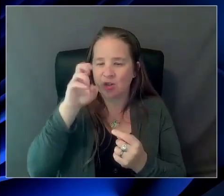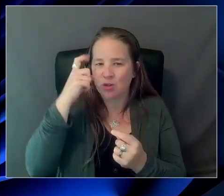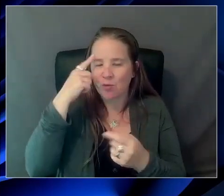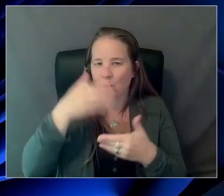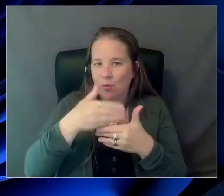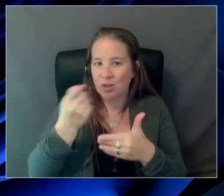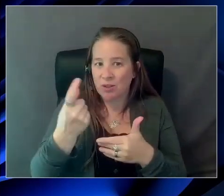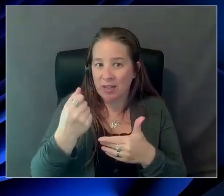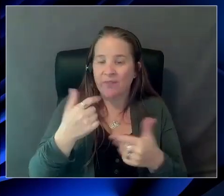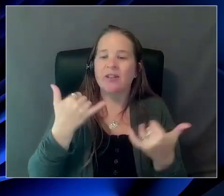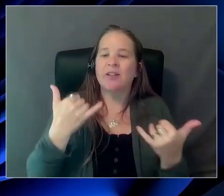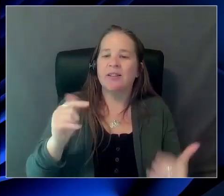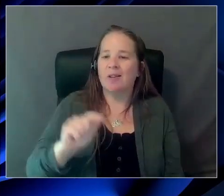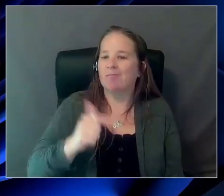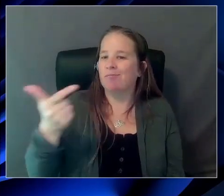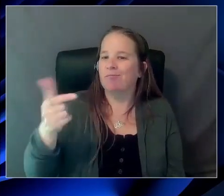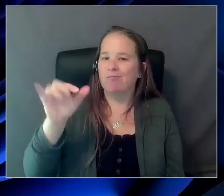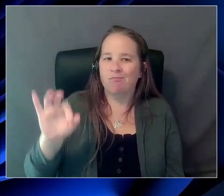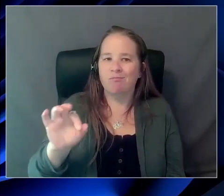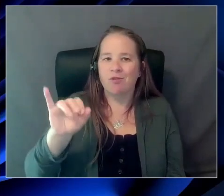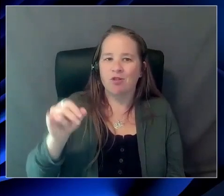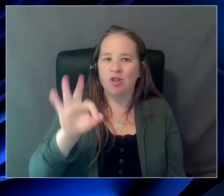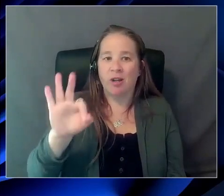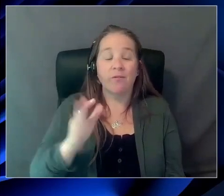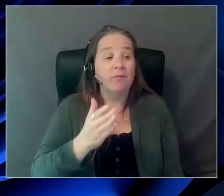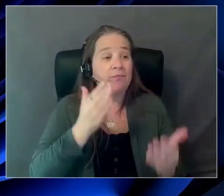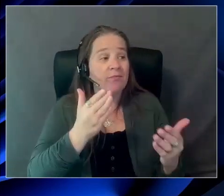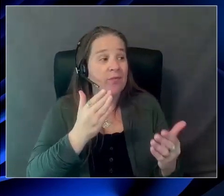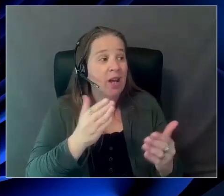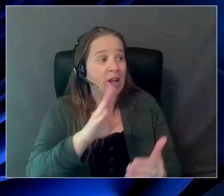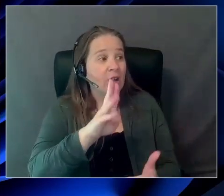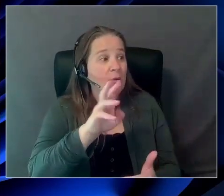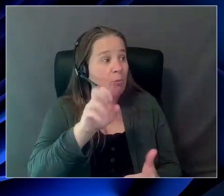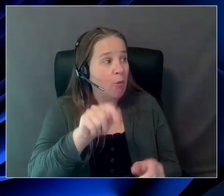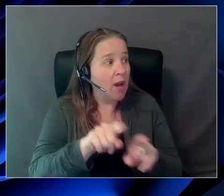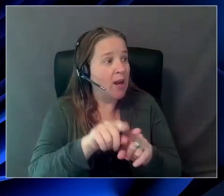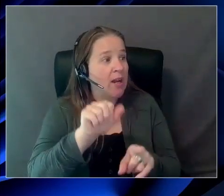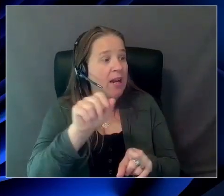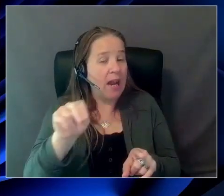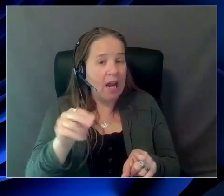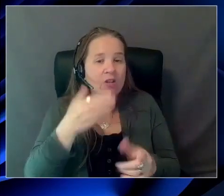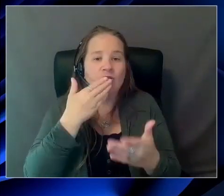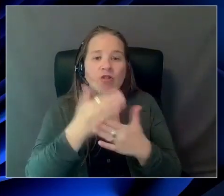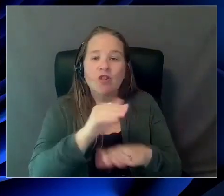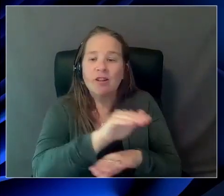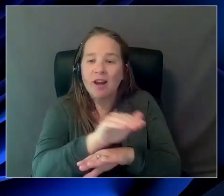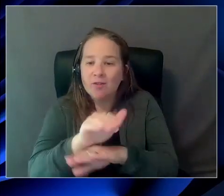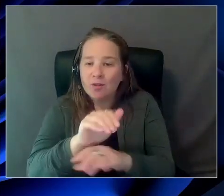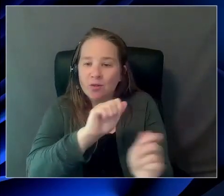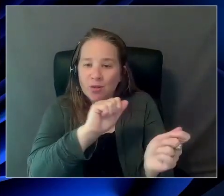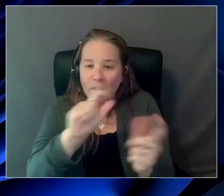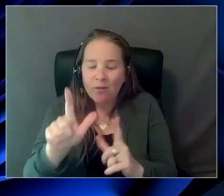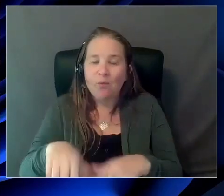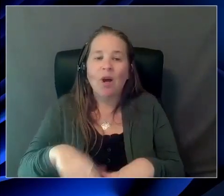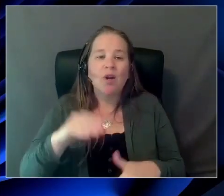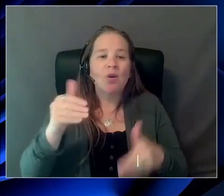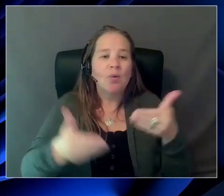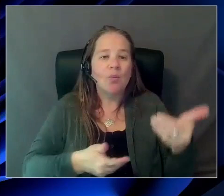And Jeff. Great thank you Brett. And Ann, well good afternoon everyone and welcome to the webinar.